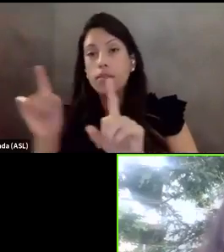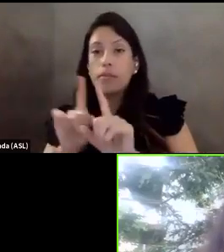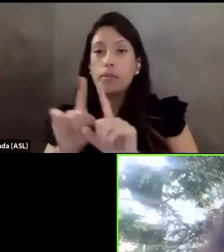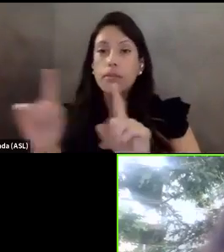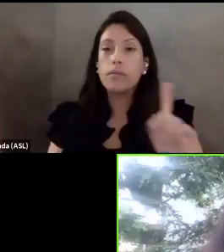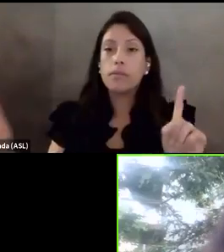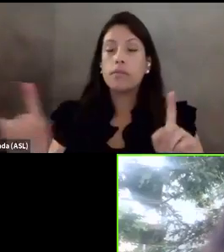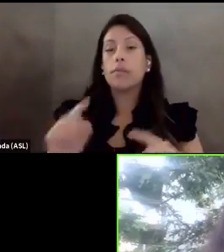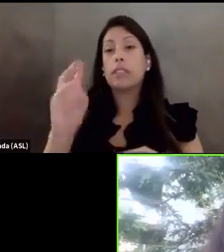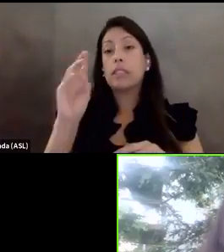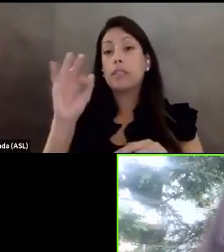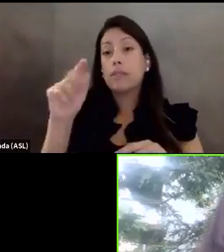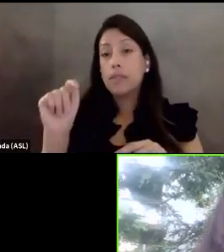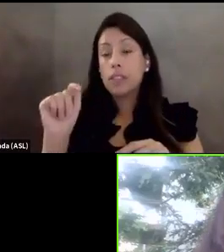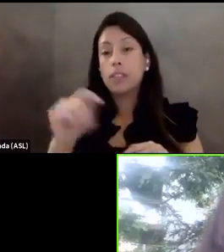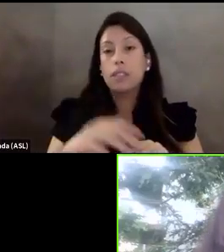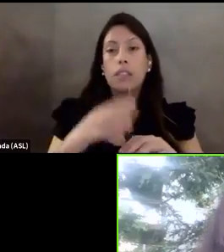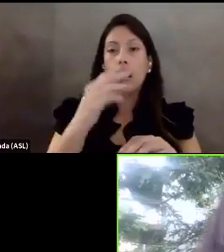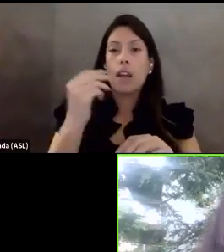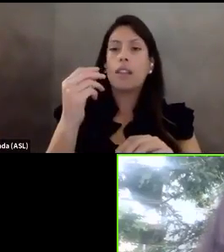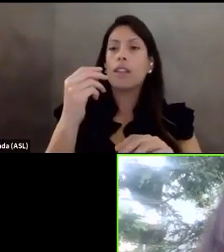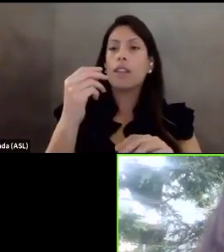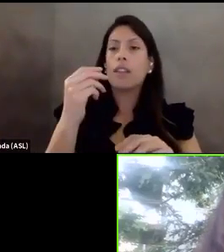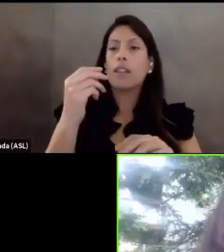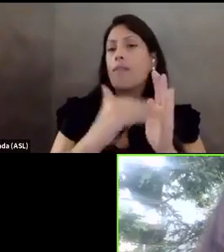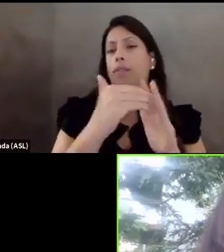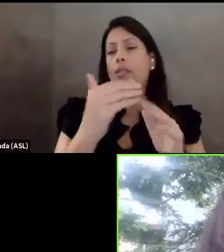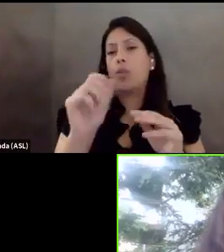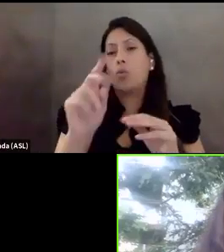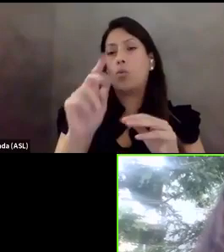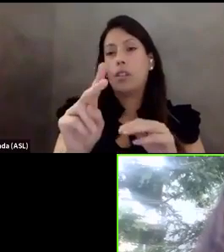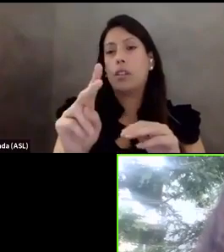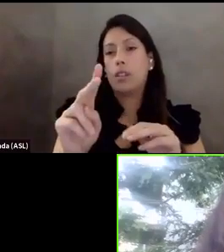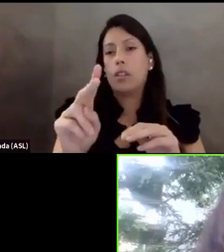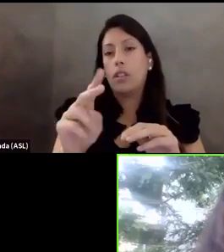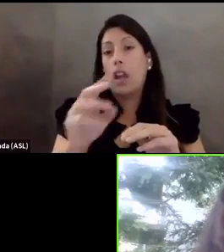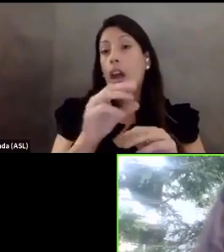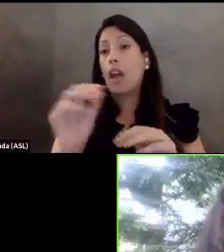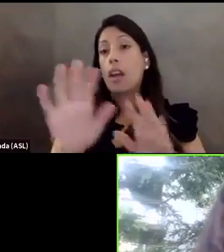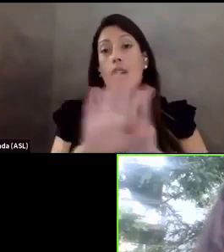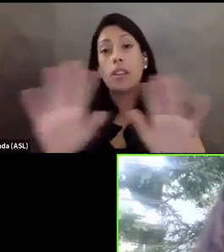them as often as you can and do not have large gatherings